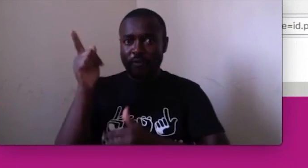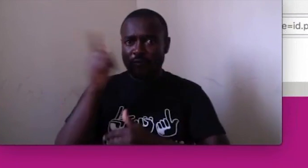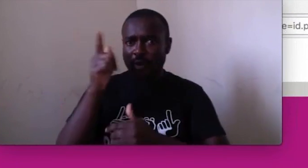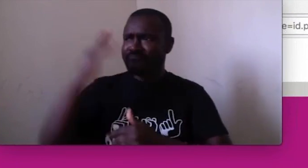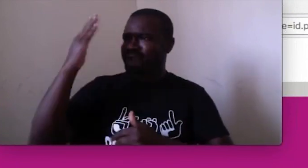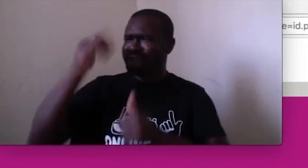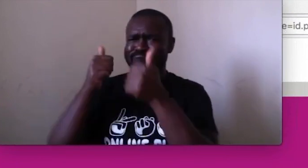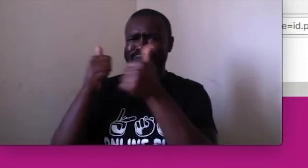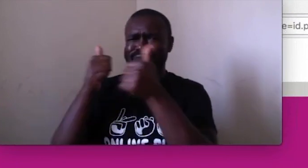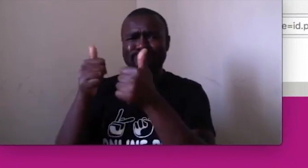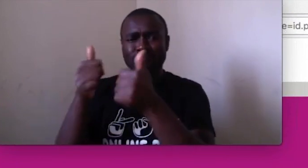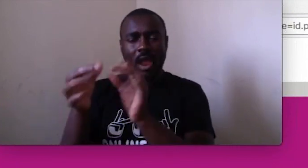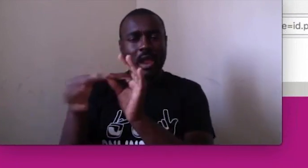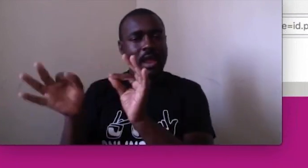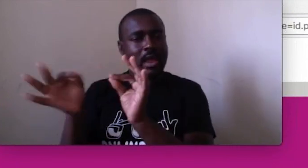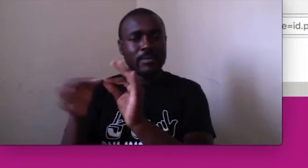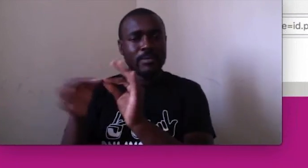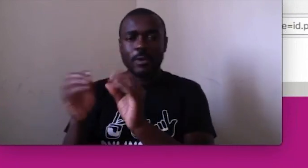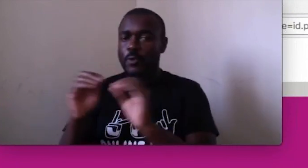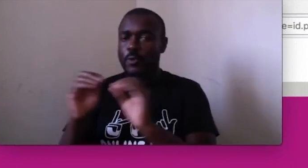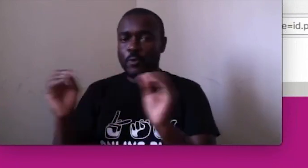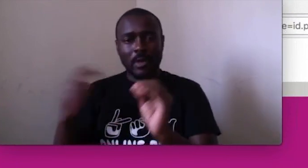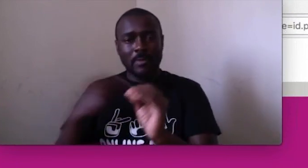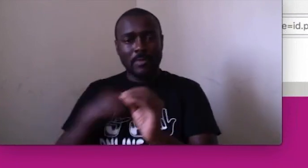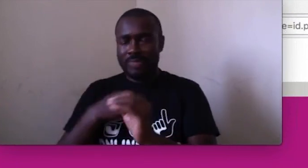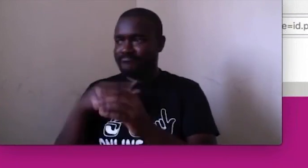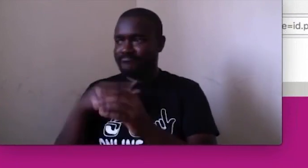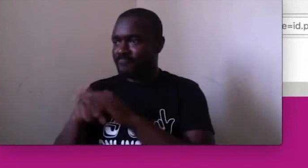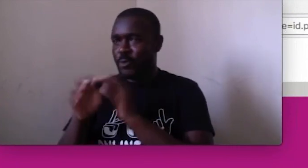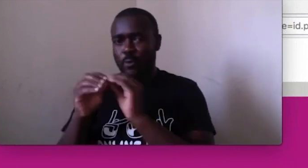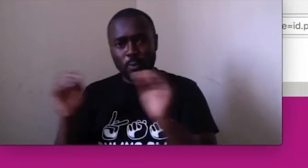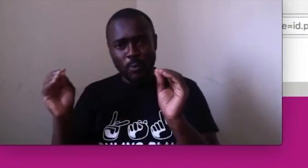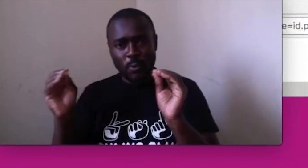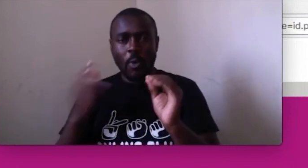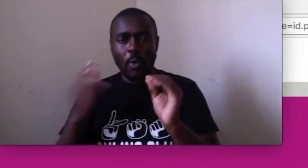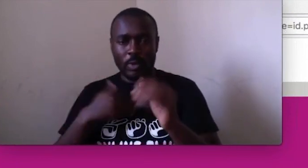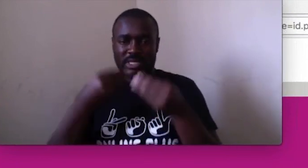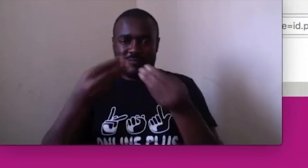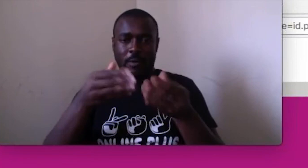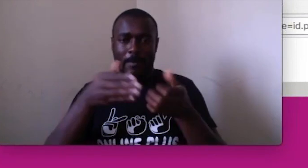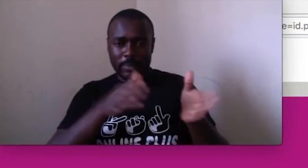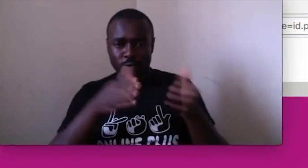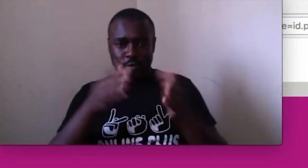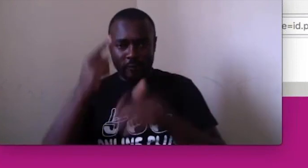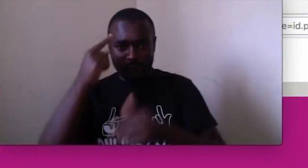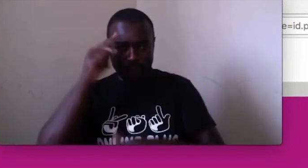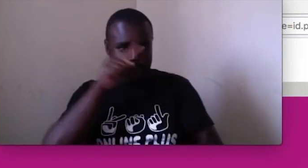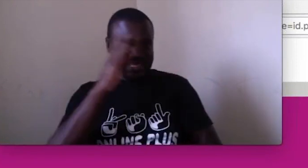but we always sideline the deaf people we don't have also materials in closed captions